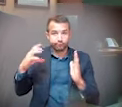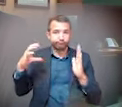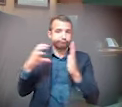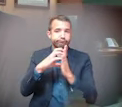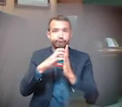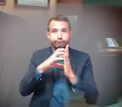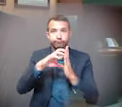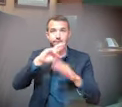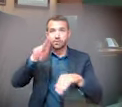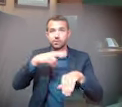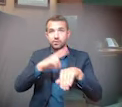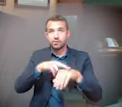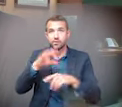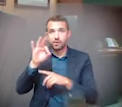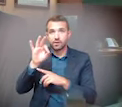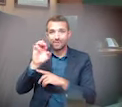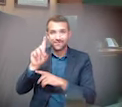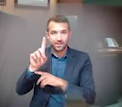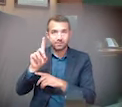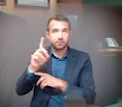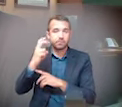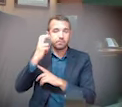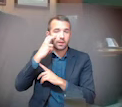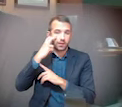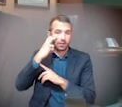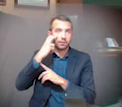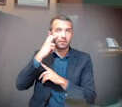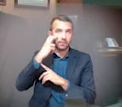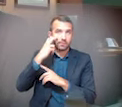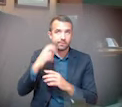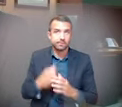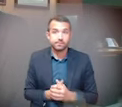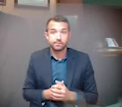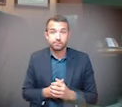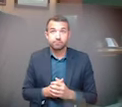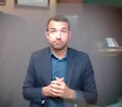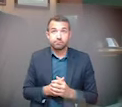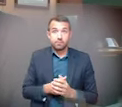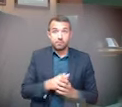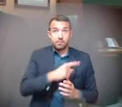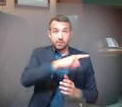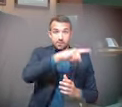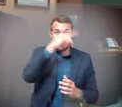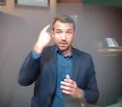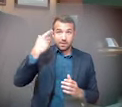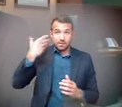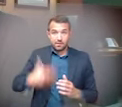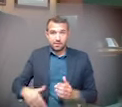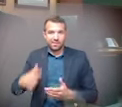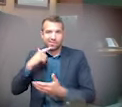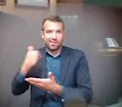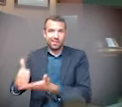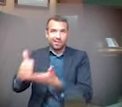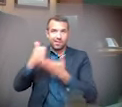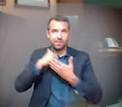the Blind that is entitled, Being Black Helped Me Be Blind And Being Blind Helped Me Understand That Black Lives Matter.